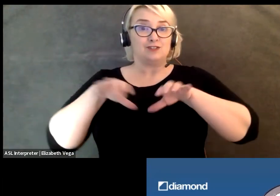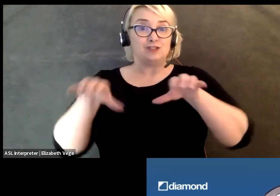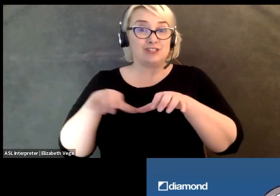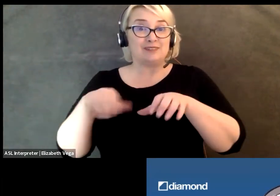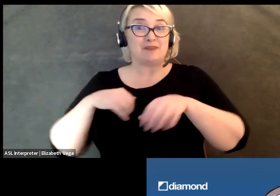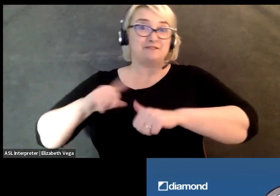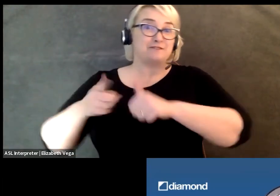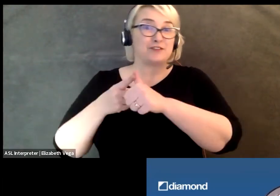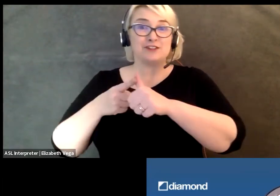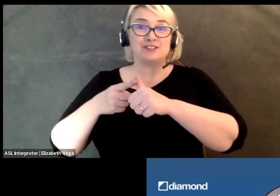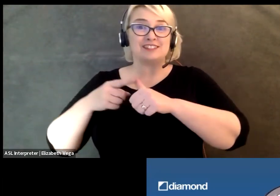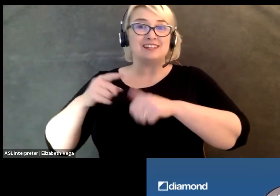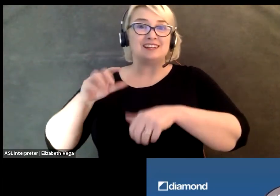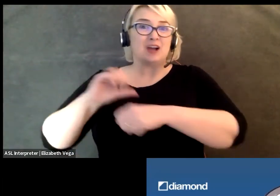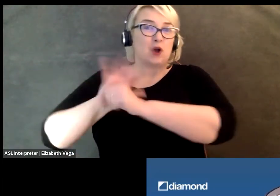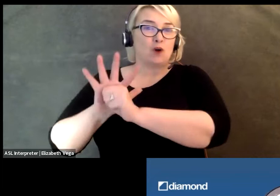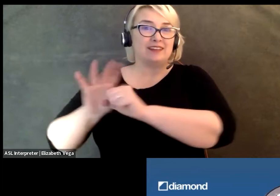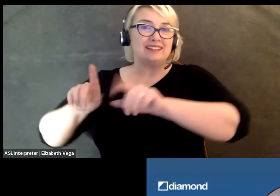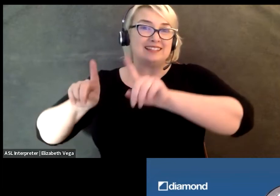like 18 to 20 months after the pandemic.